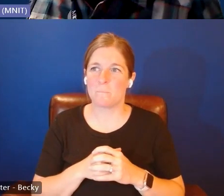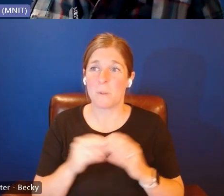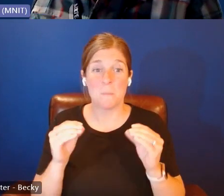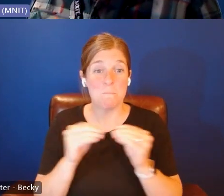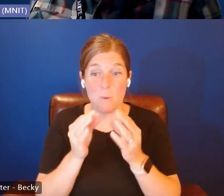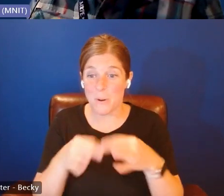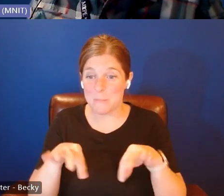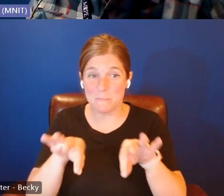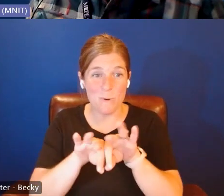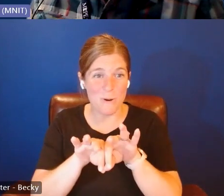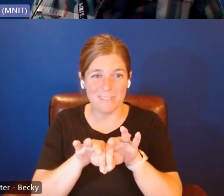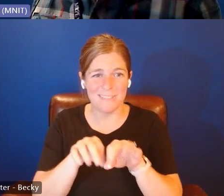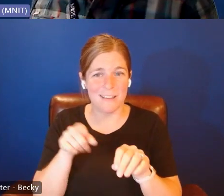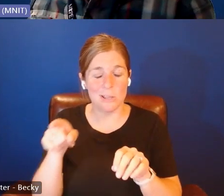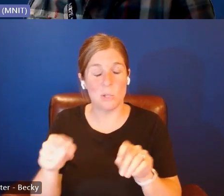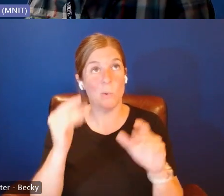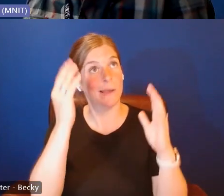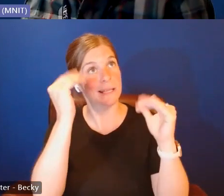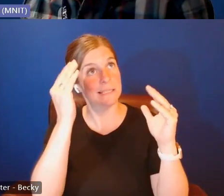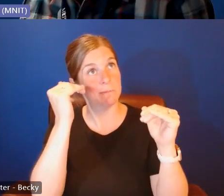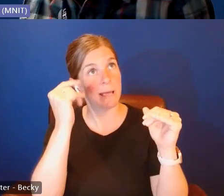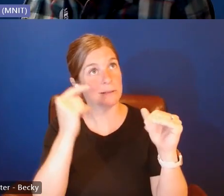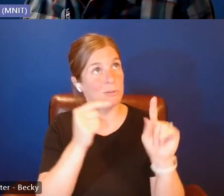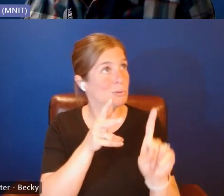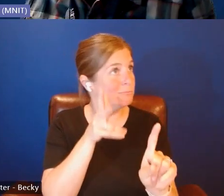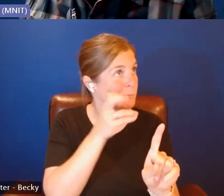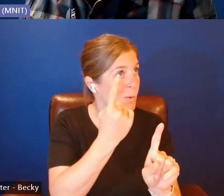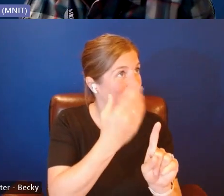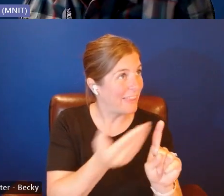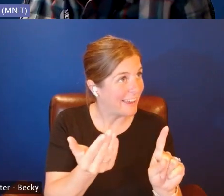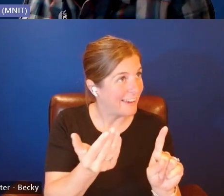that you're expecting, which will be a key theme here,